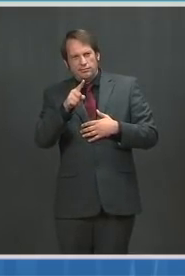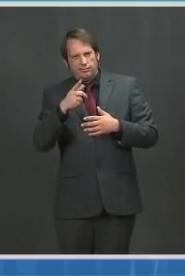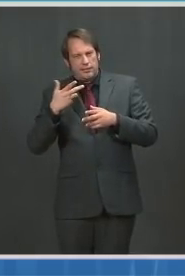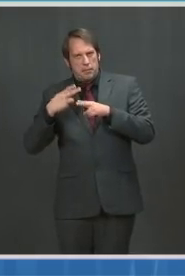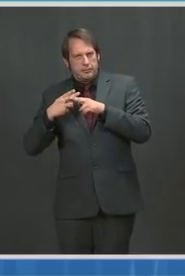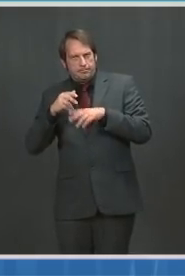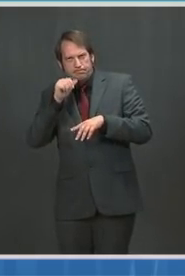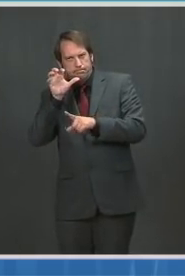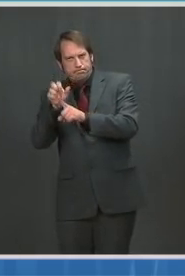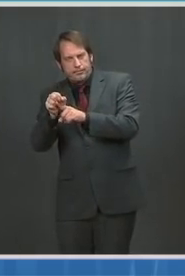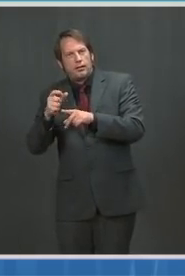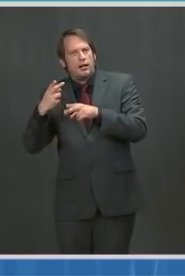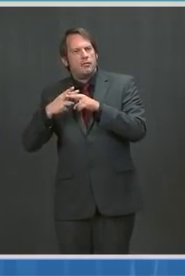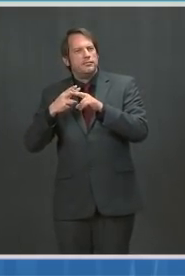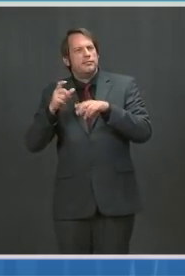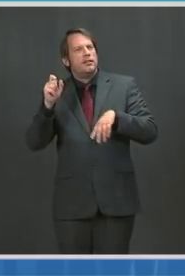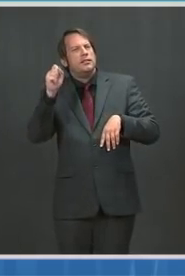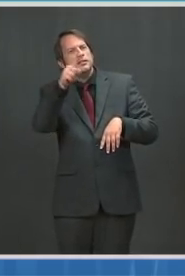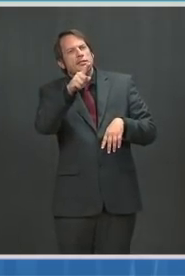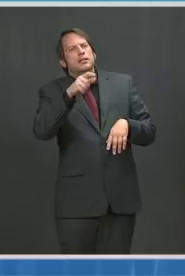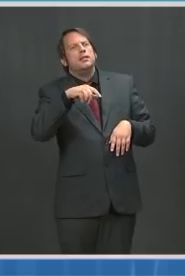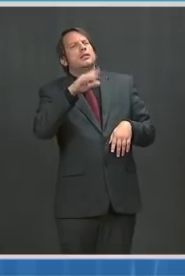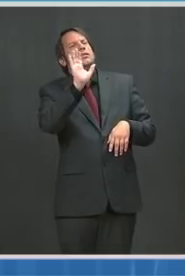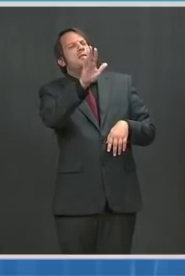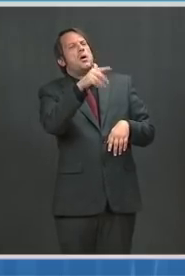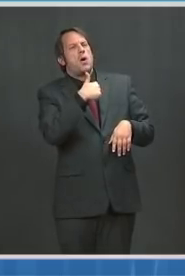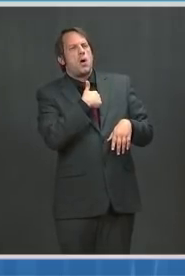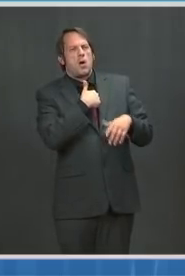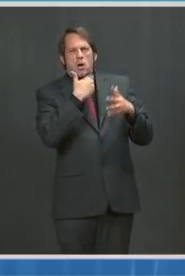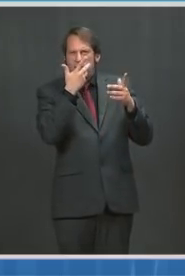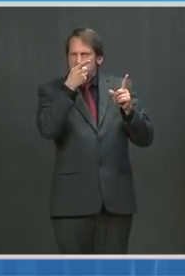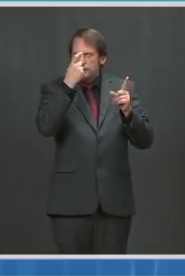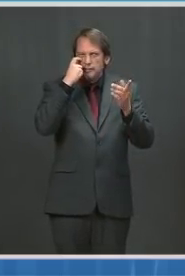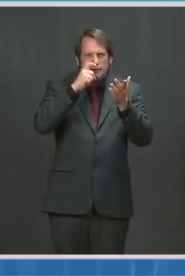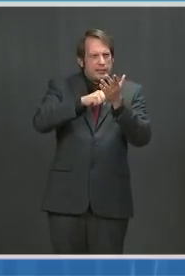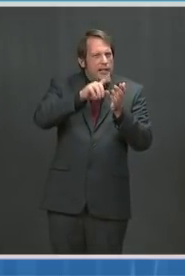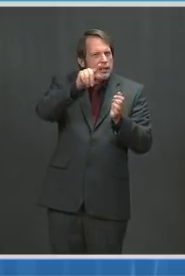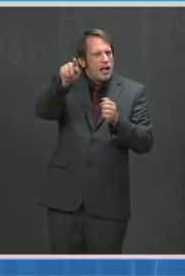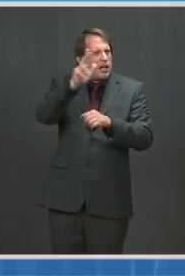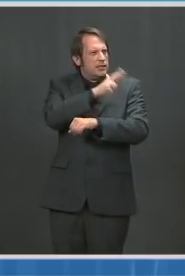and this surge is filling hospitals here once again. Is there a plan on the federal level